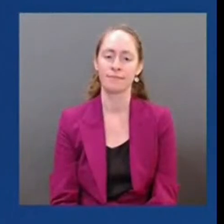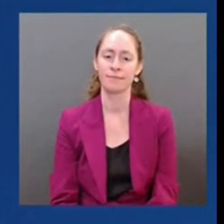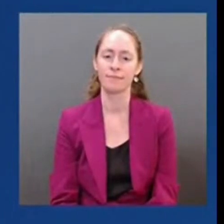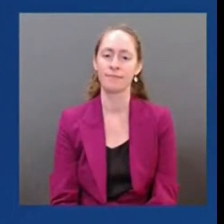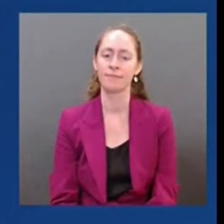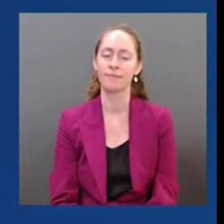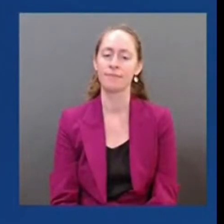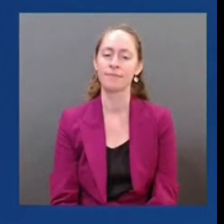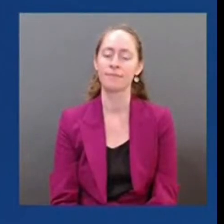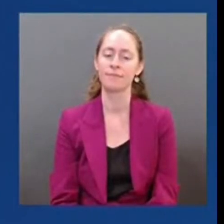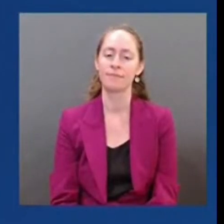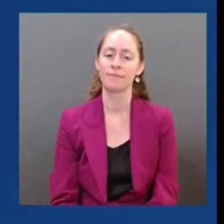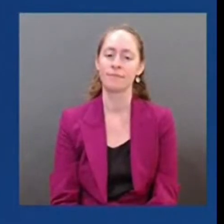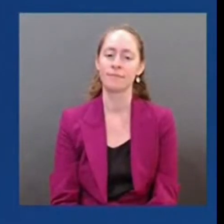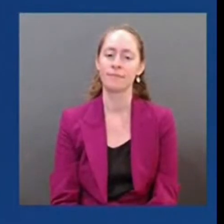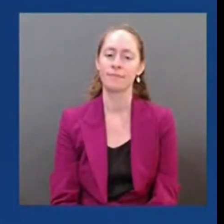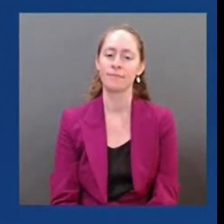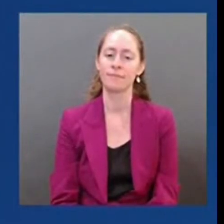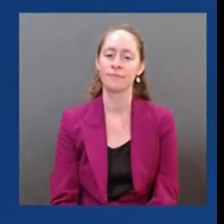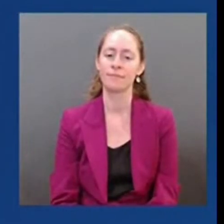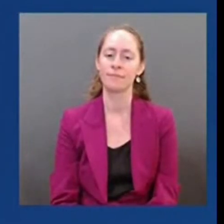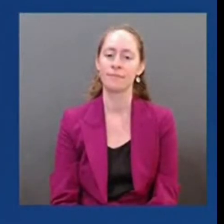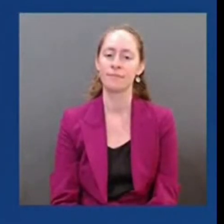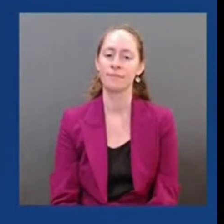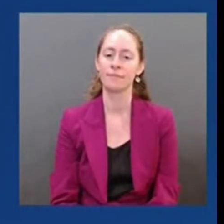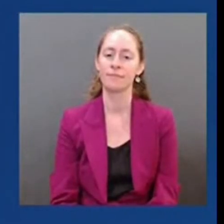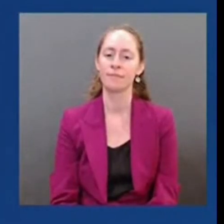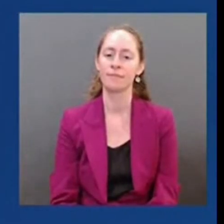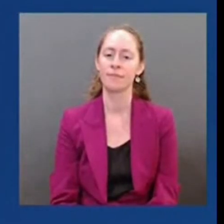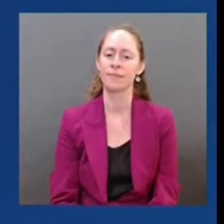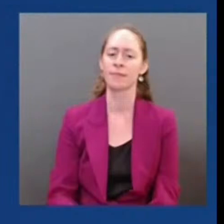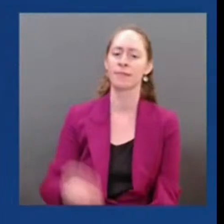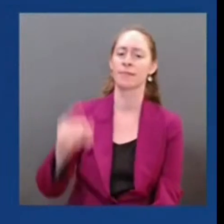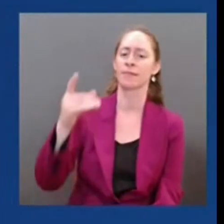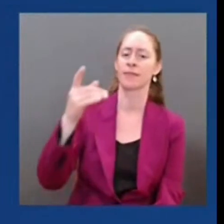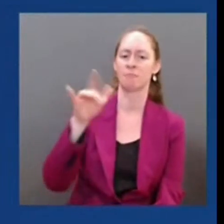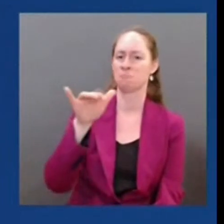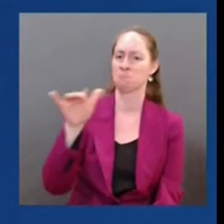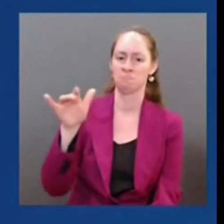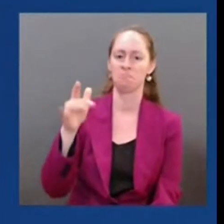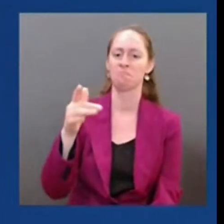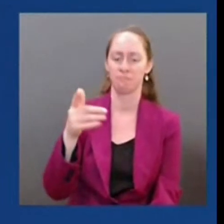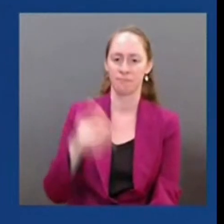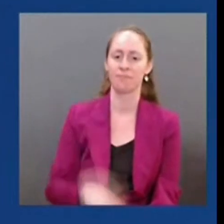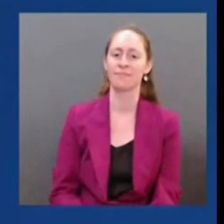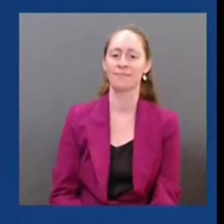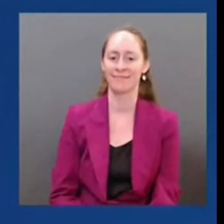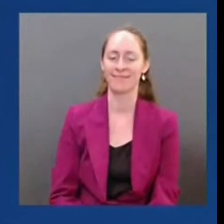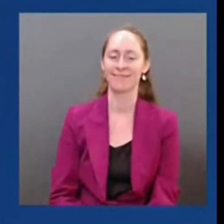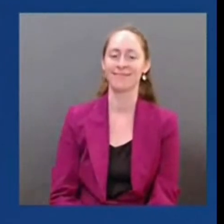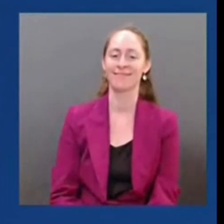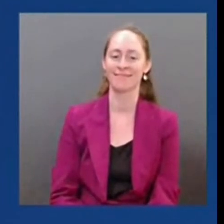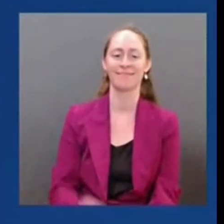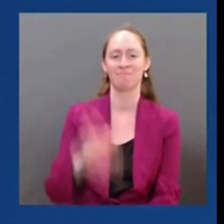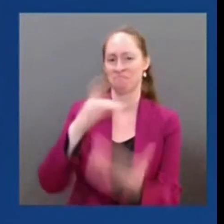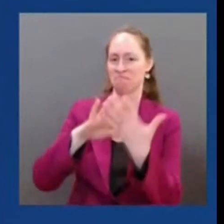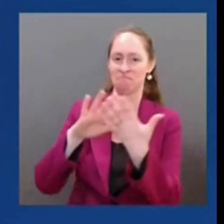POSSIBLE FOR KIDS UNDER 5. ON THE QUESTION OF BIVALEANT VACCINE.